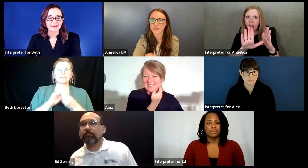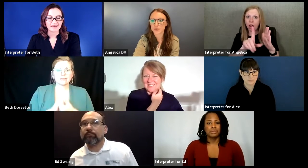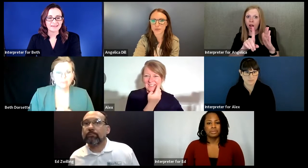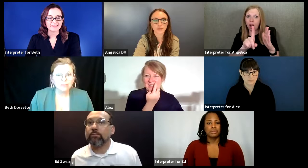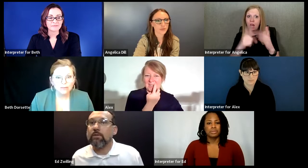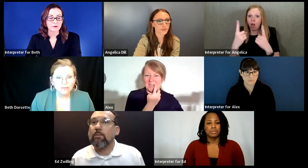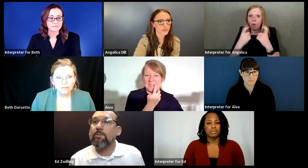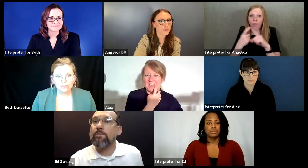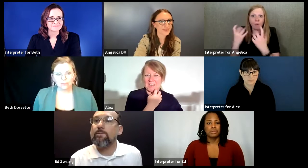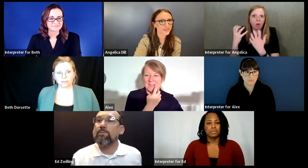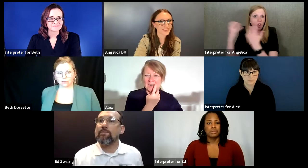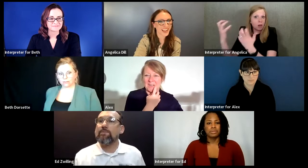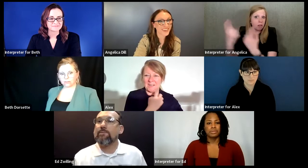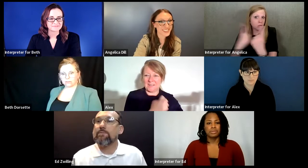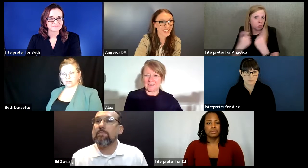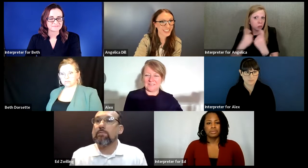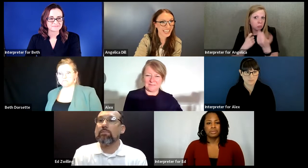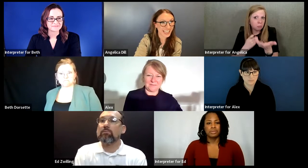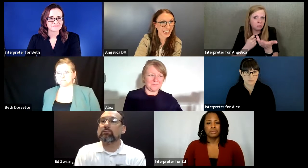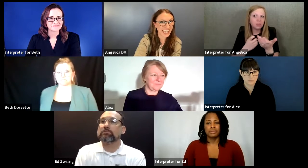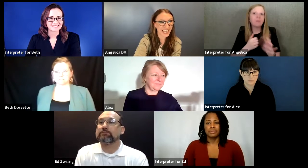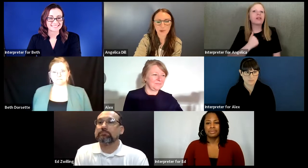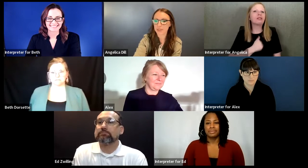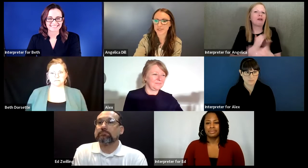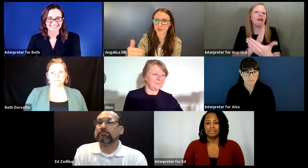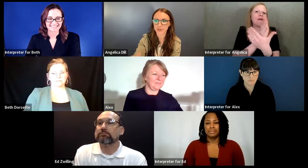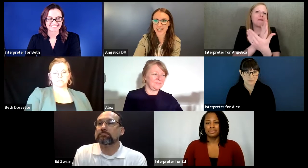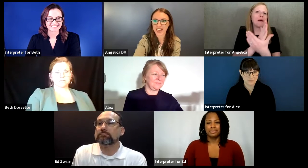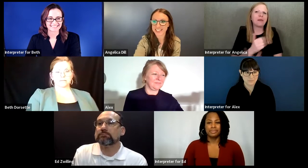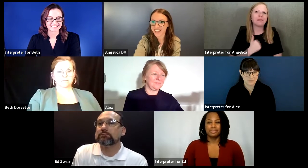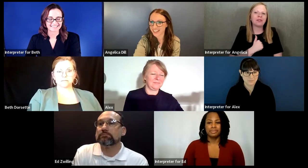far. Sorry. Please feel free to ask anything.